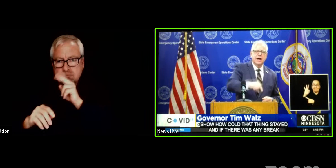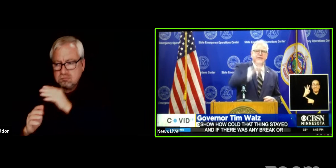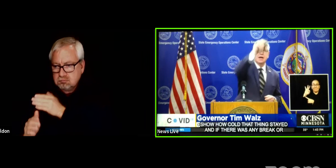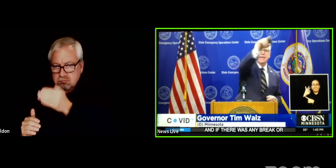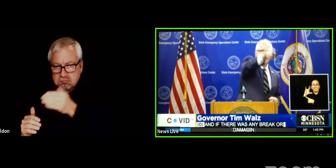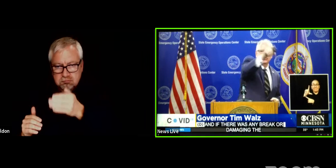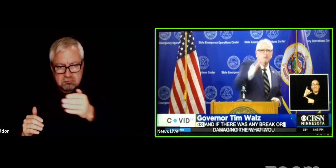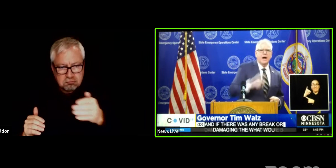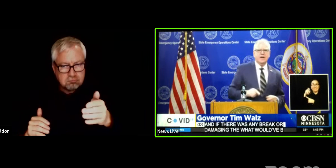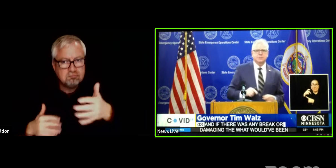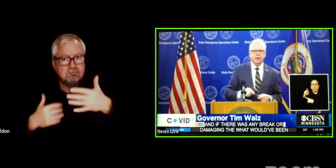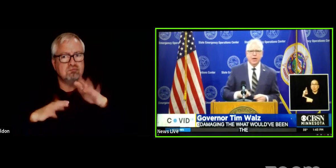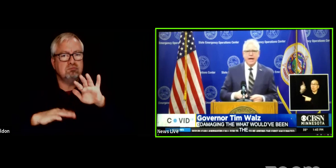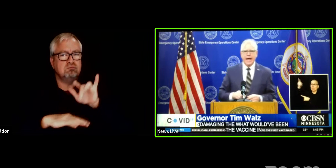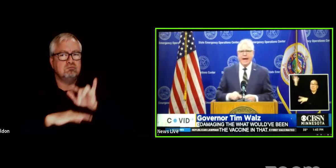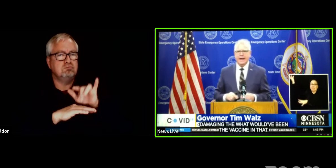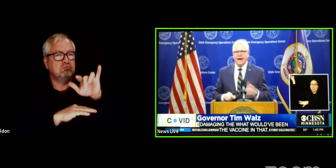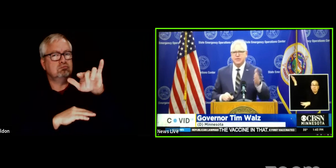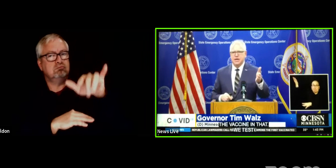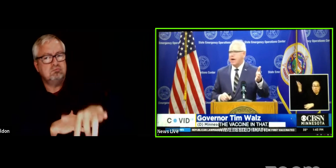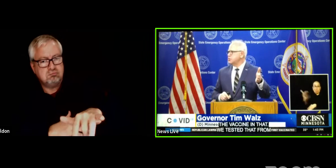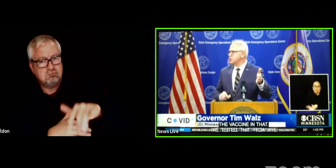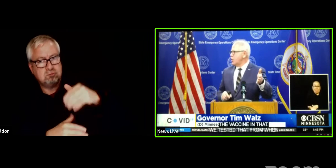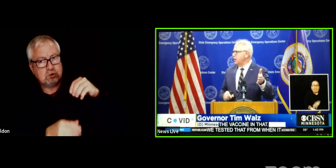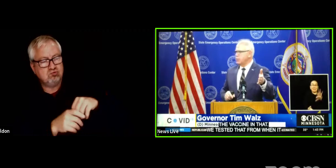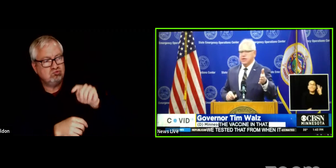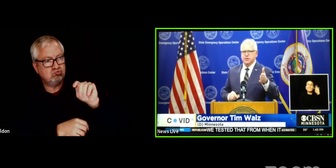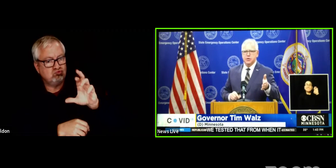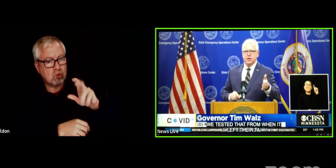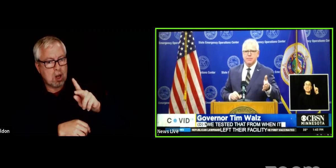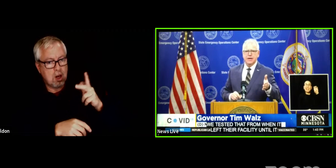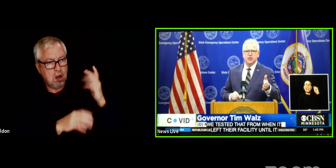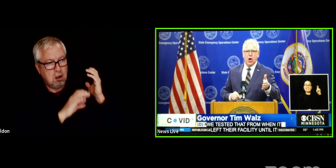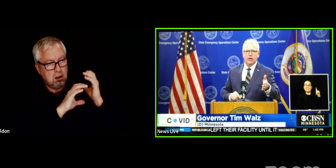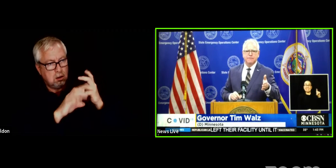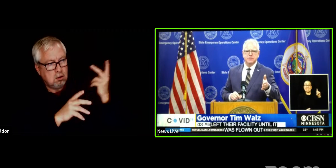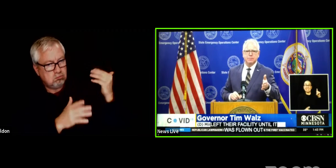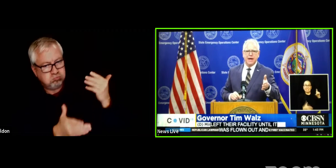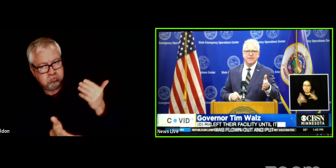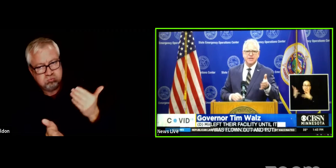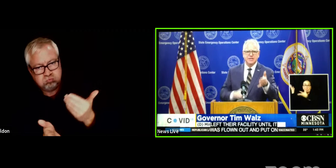TO US AND THEN TO A HOSPITAL. I THINK I WAS TOLD THAT WITHIN 30 MINUTES, ALL OF THE SUPPLIES